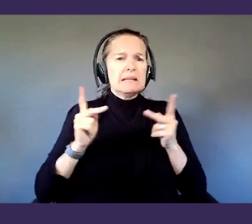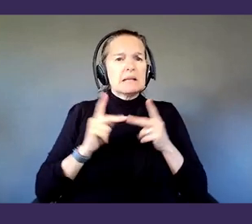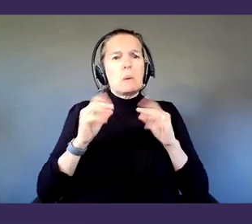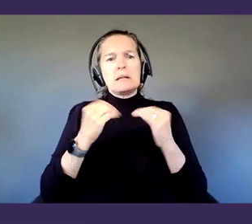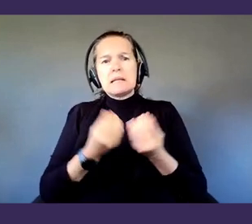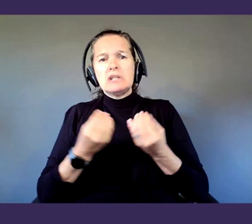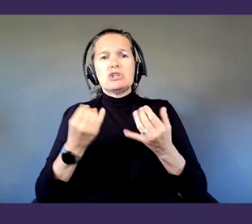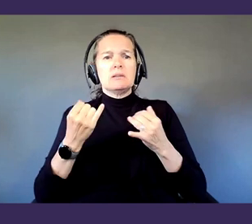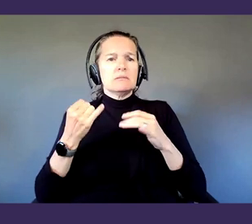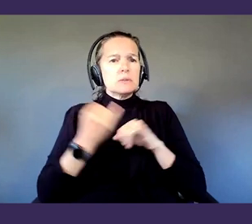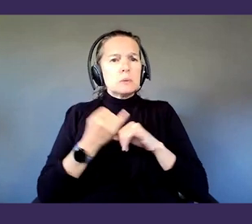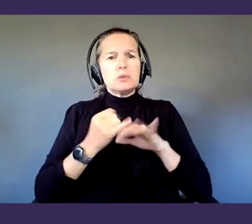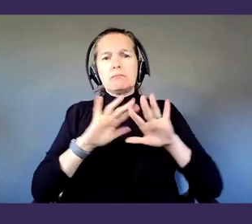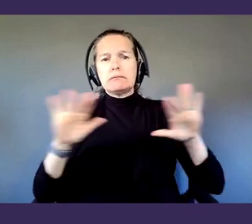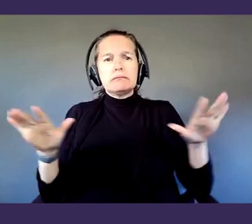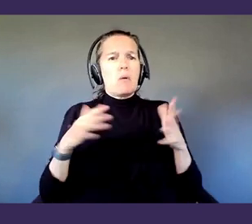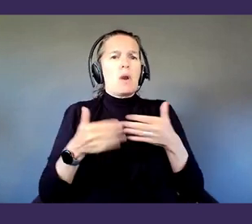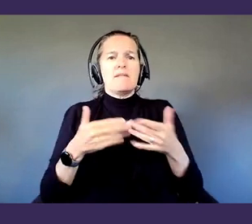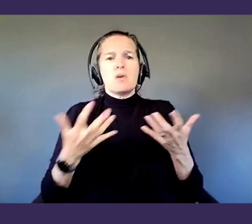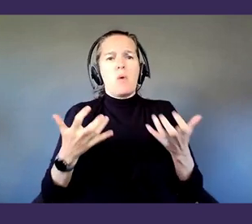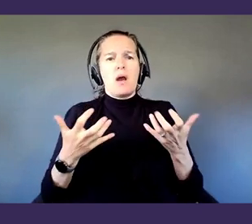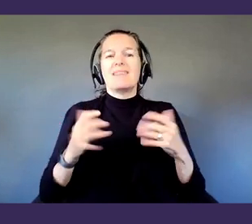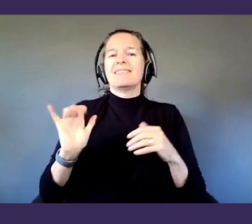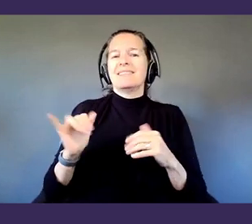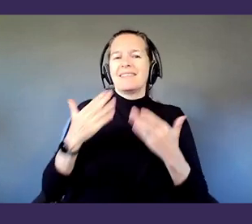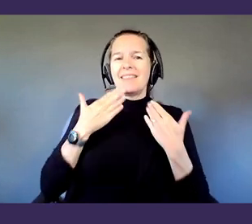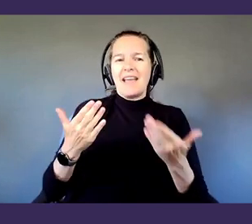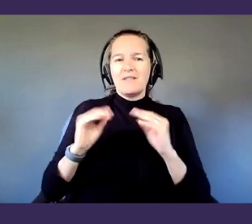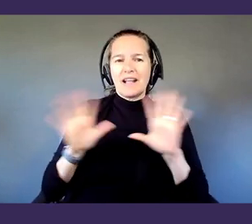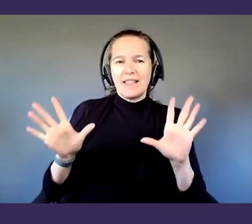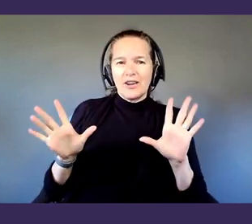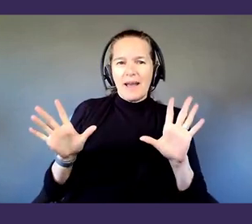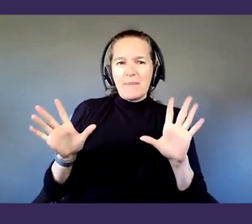Wonderful, thank you for that and thanks for clearing that up. Another couple of questions